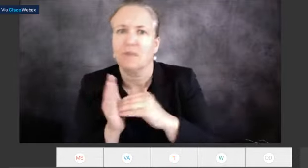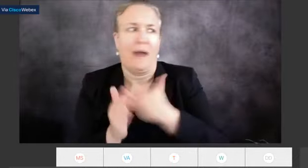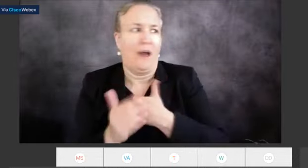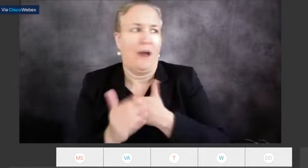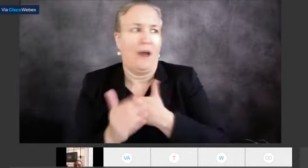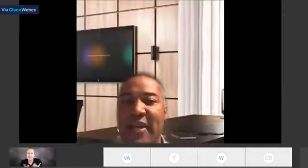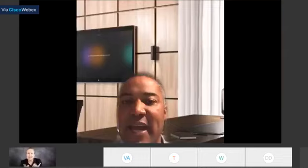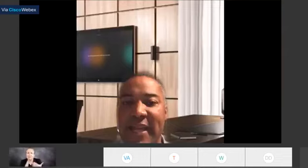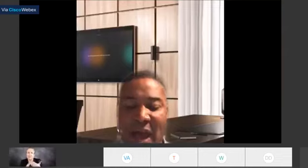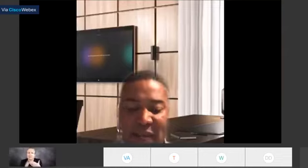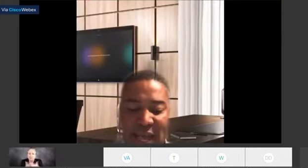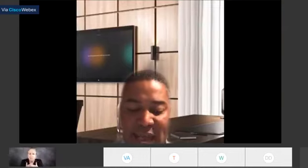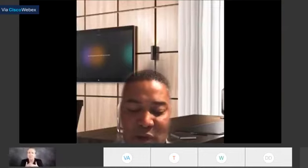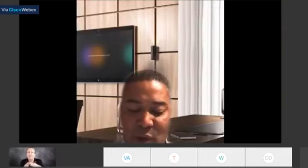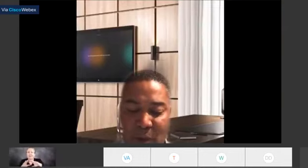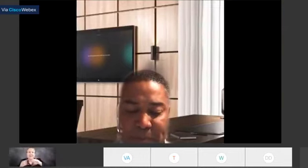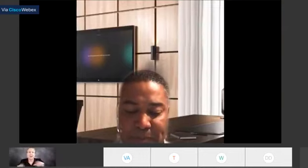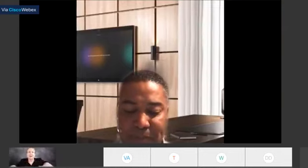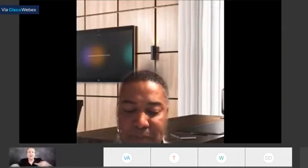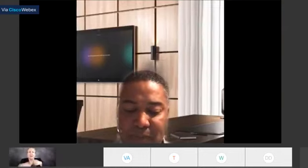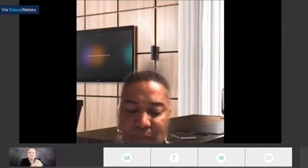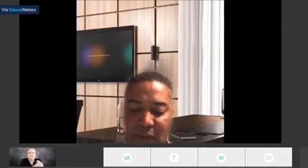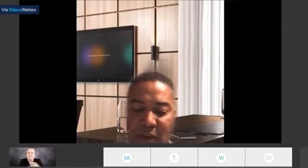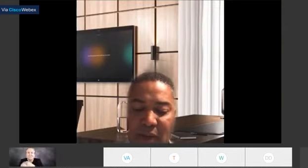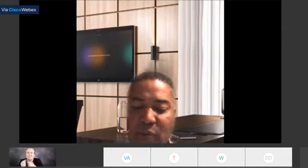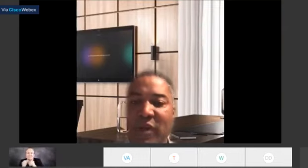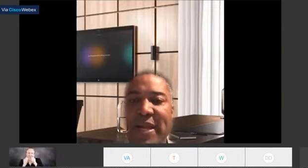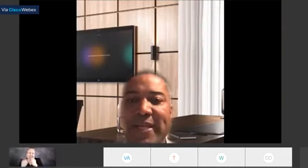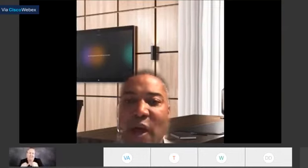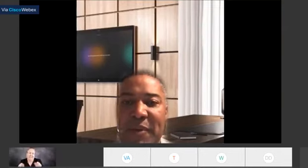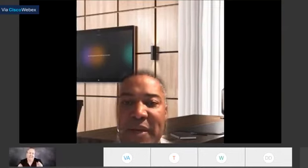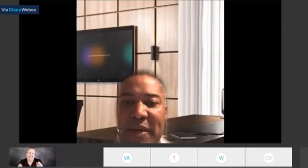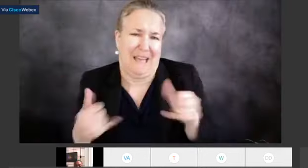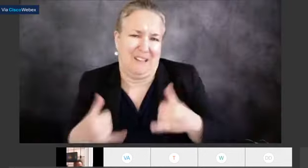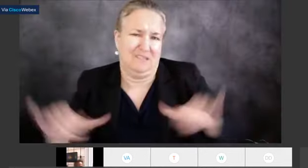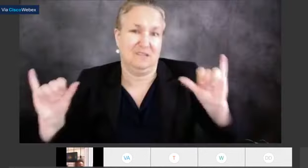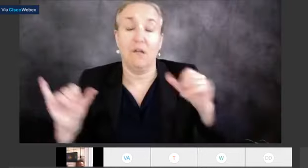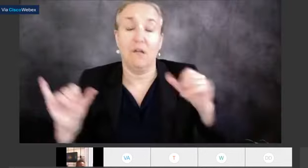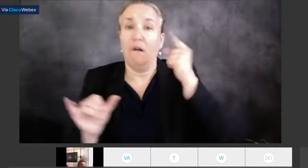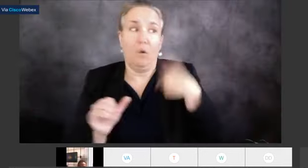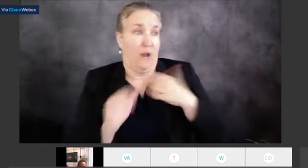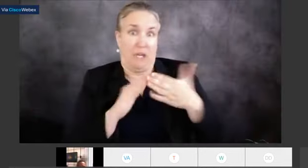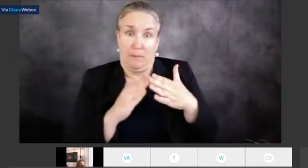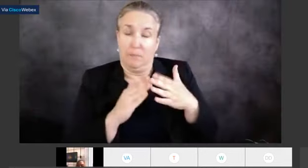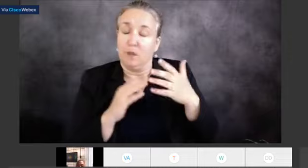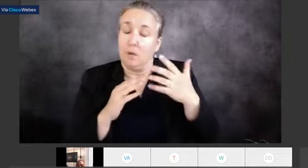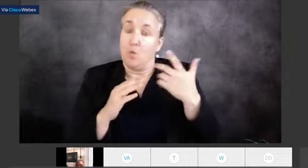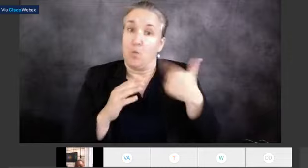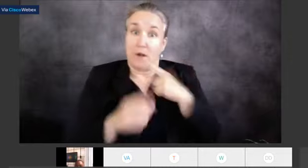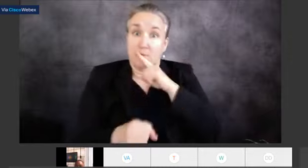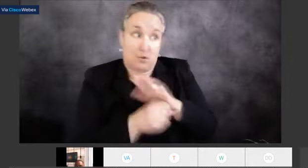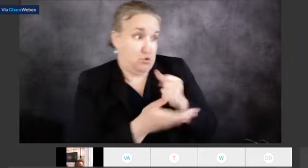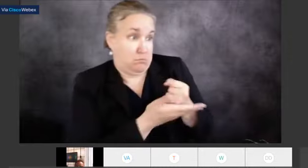communities and county as a whole we're committed to helping these organizations who have done an extraordinary job of